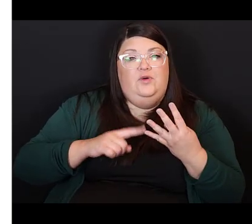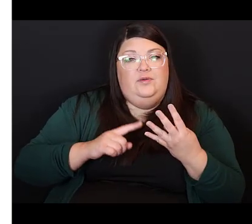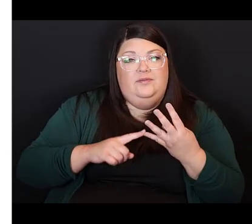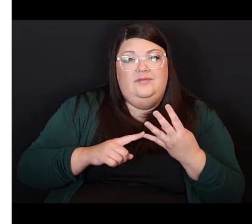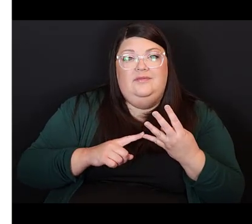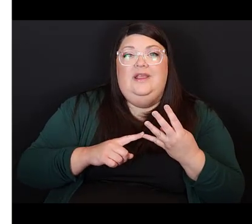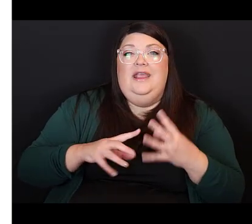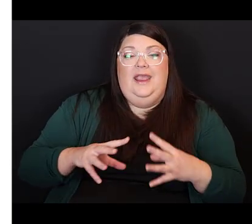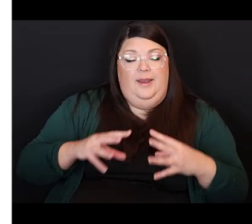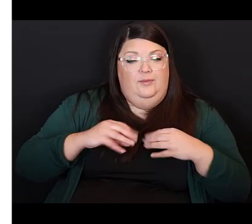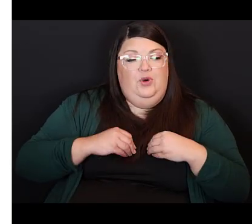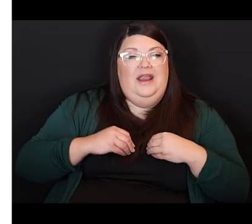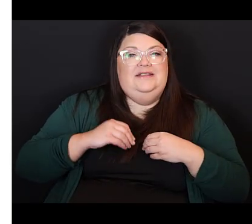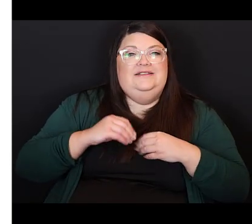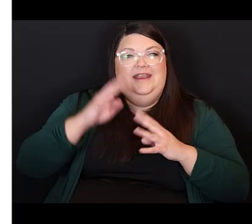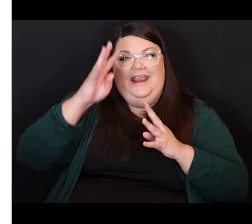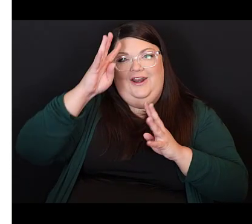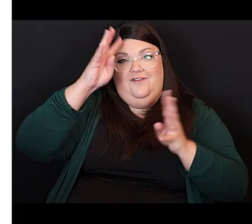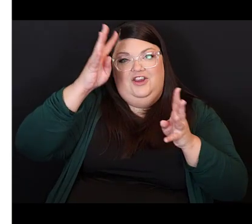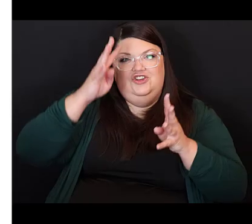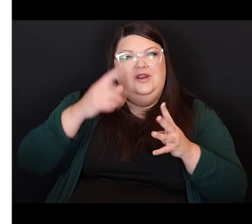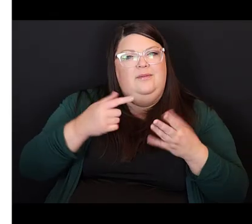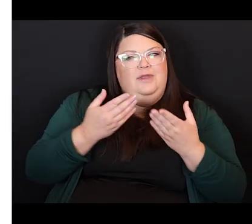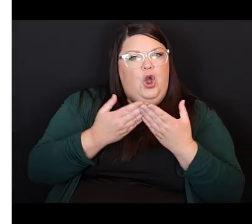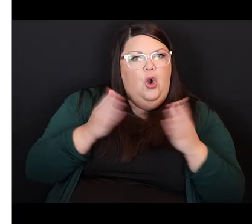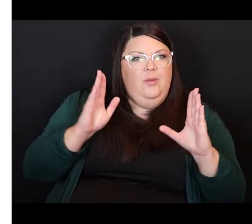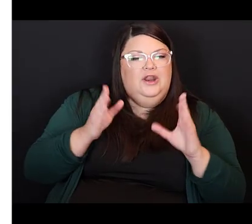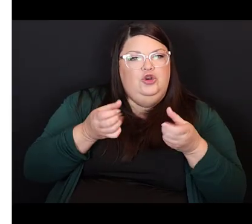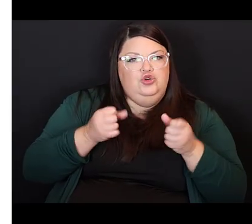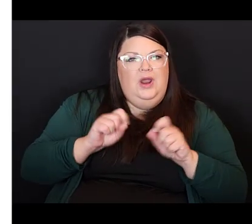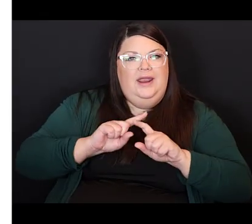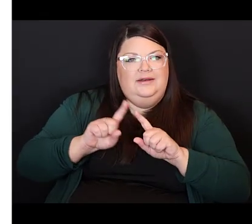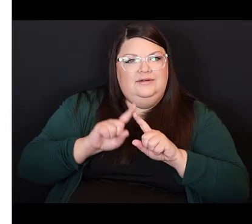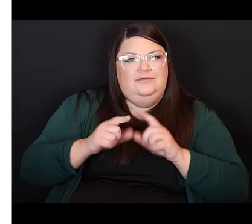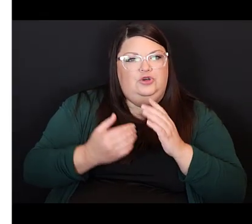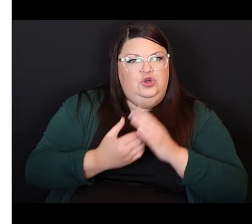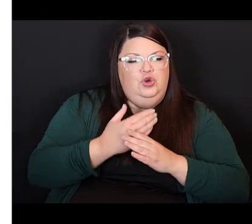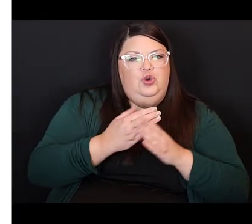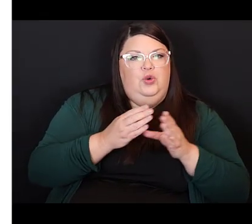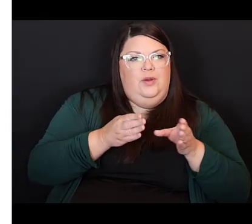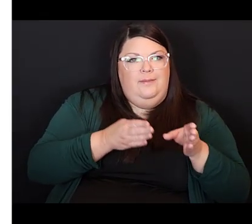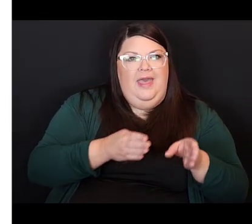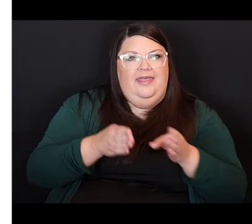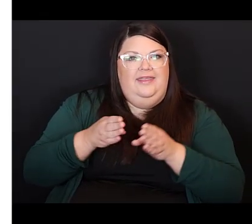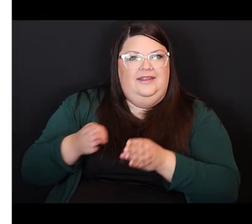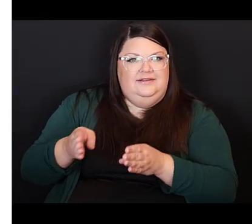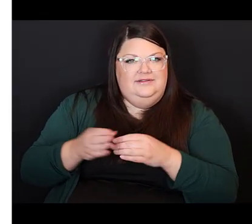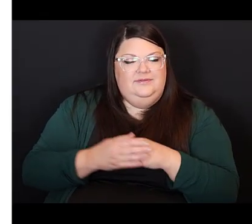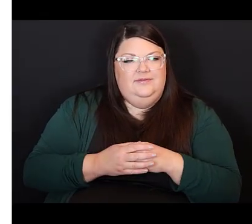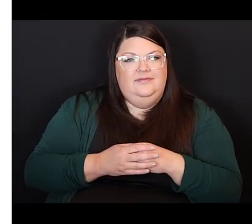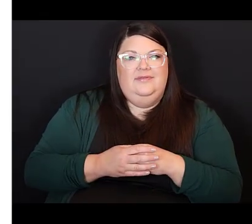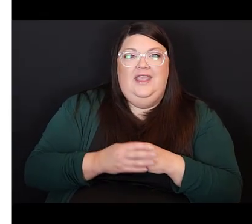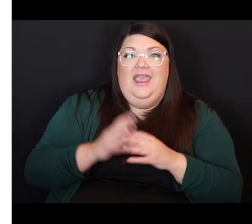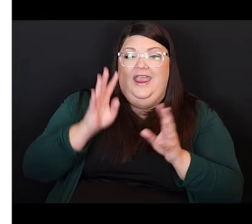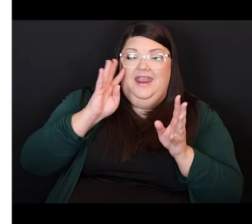Embrace Innovation: Be open to trying new methods and tools. An innovative mindset fosters